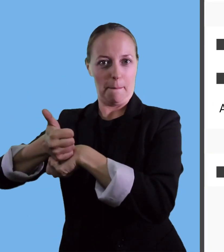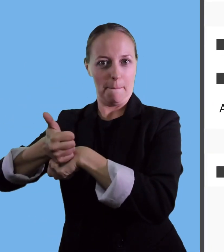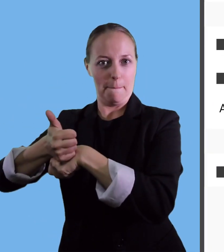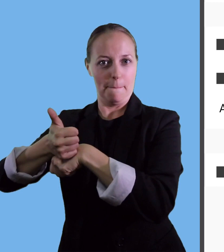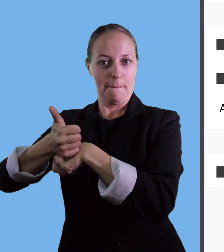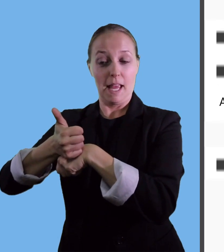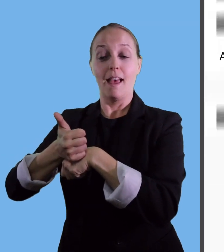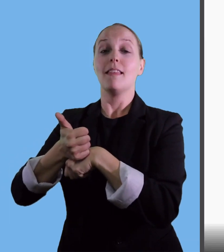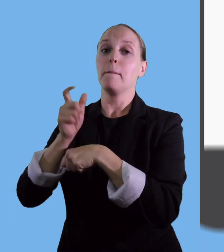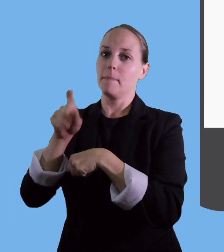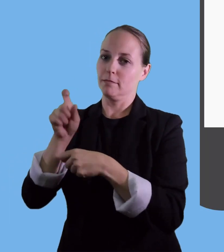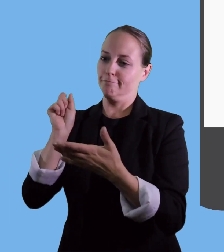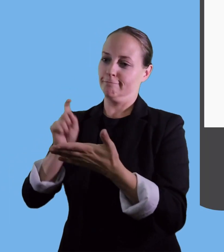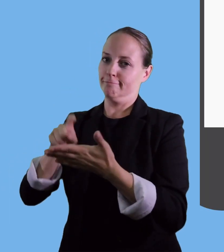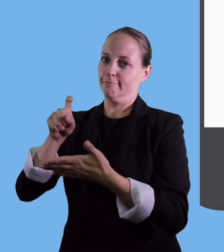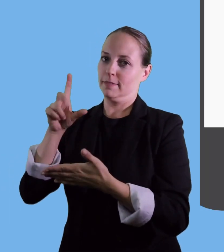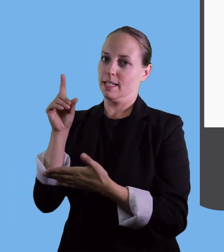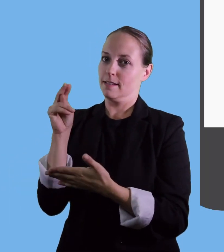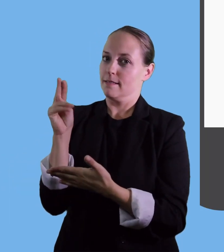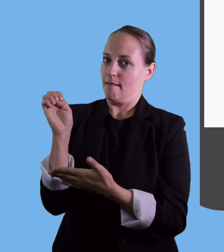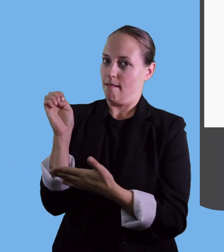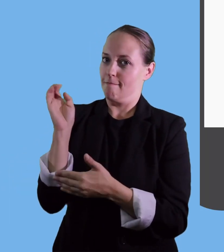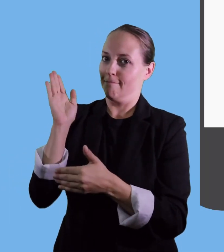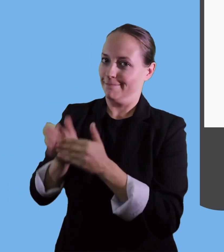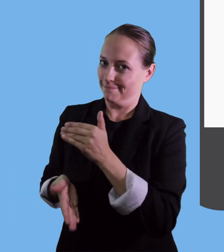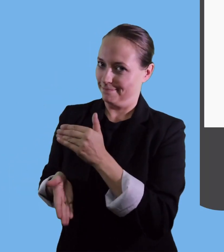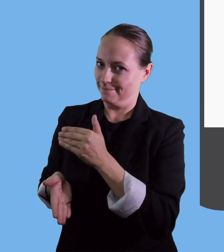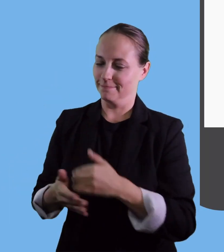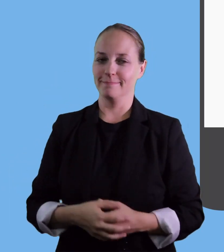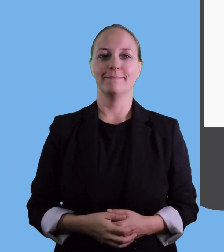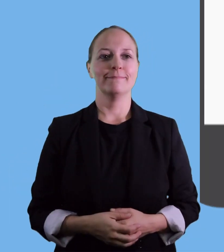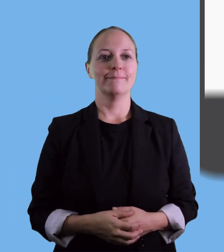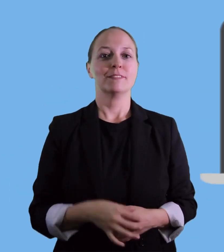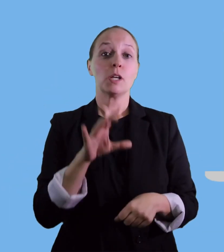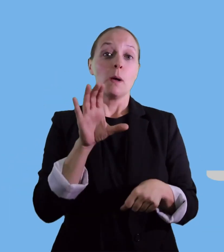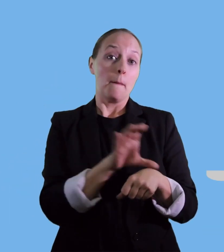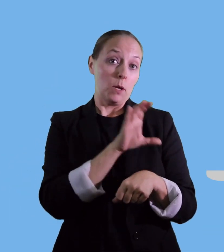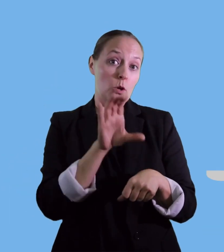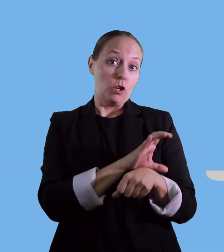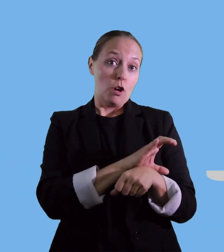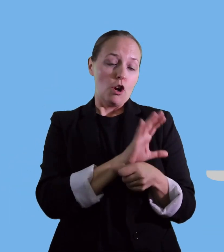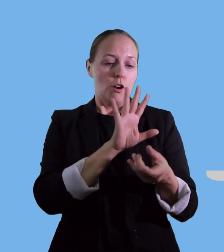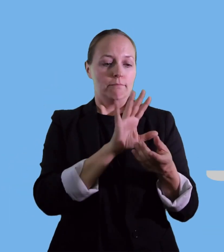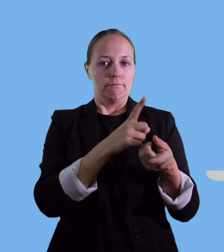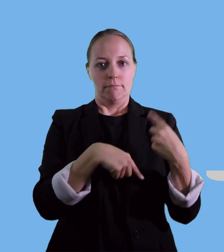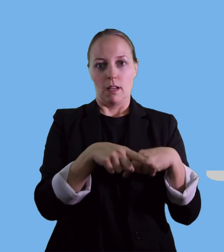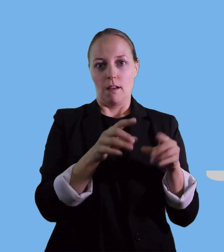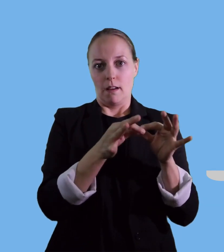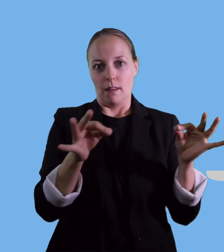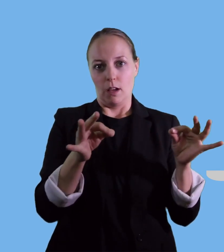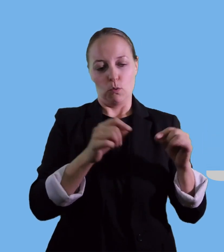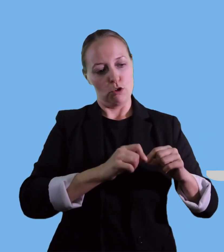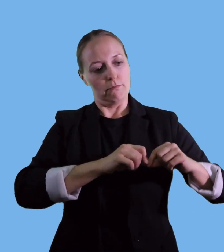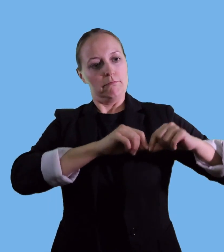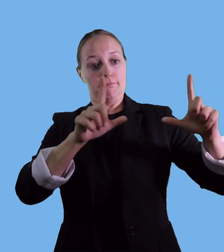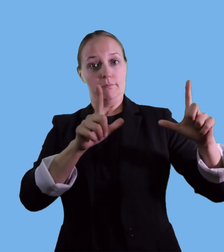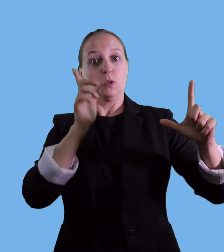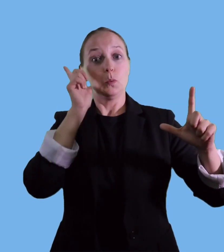Be sure to select "Done" to confirm your selection. On a computer, once the sign language channel is selected,